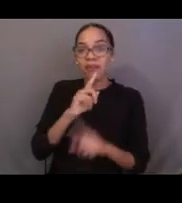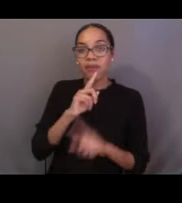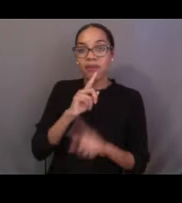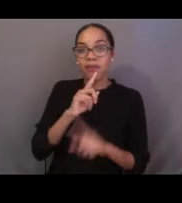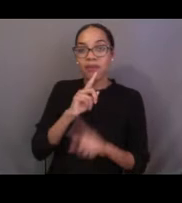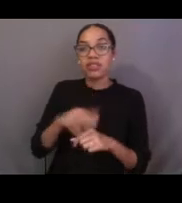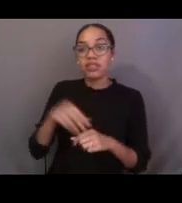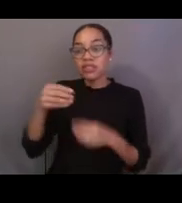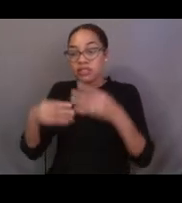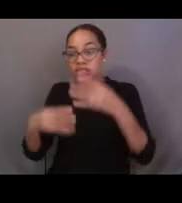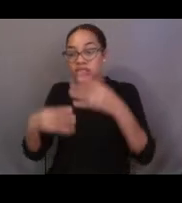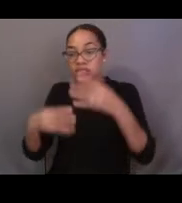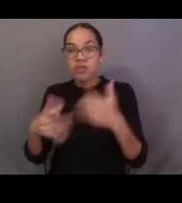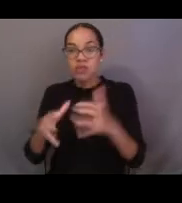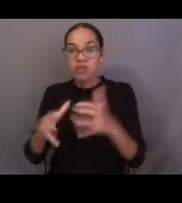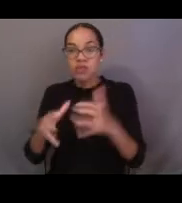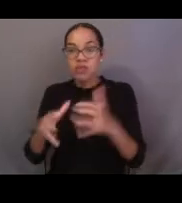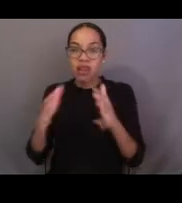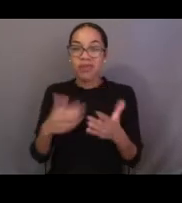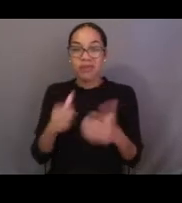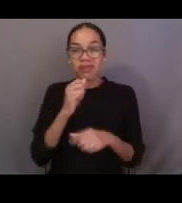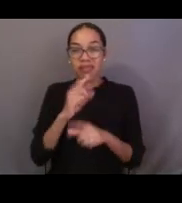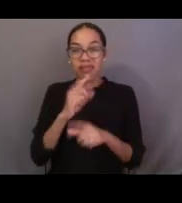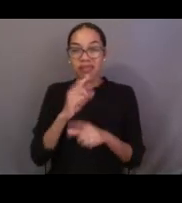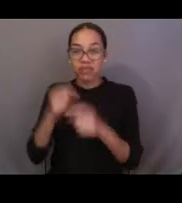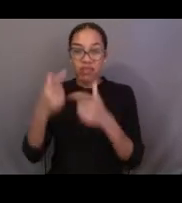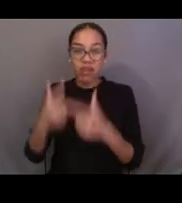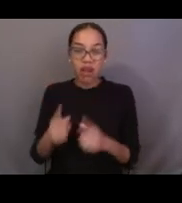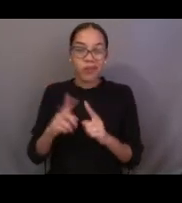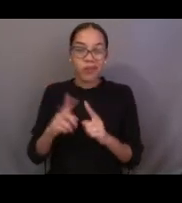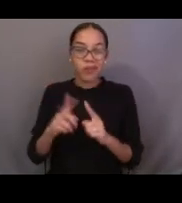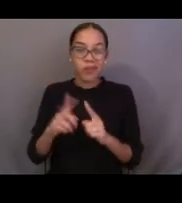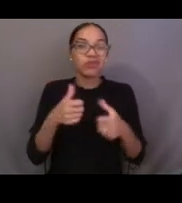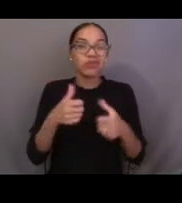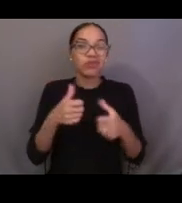And just a quick shout out because we have Nina from Woods Hole, Massachusetts, Joseph from Clarksville,